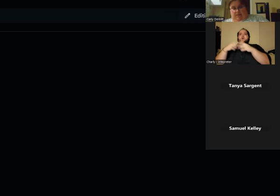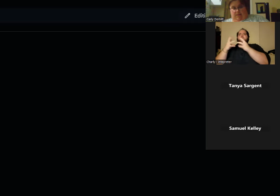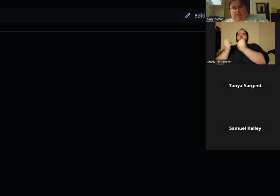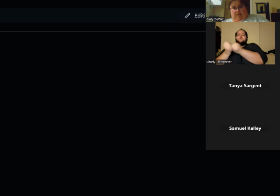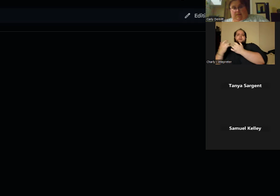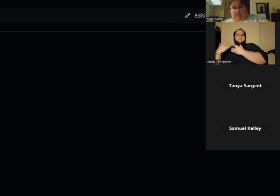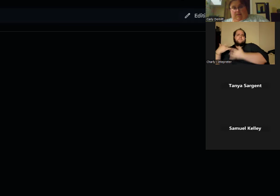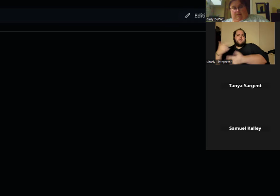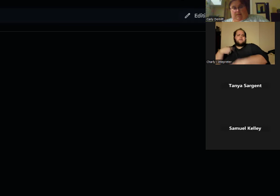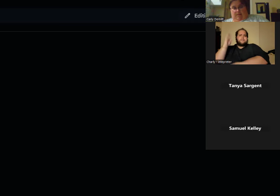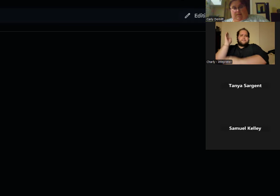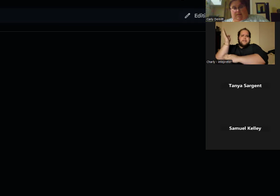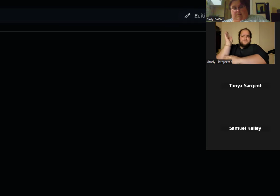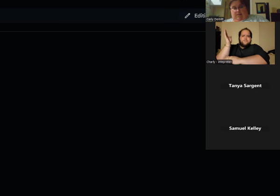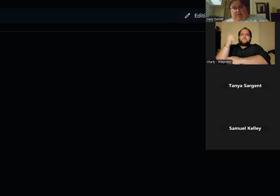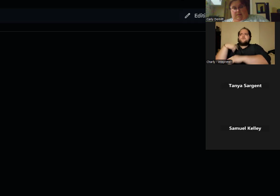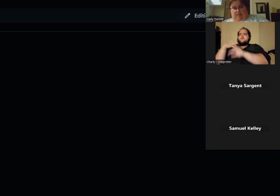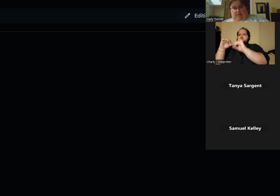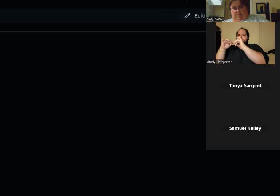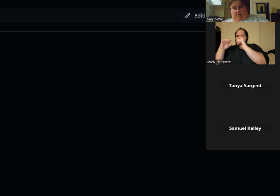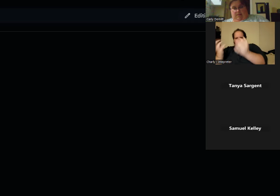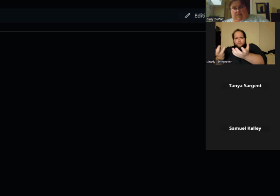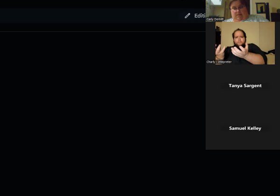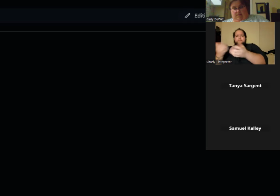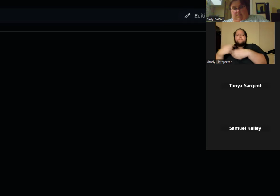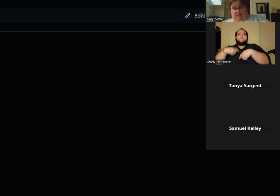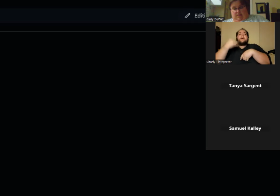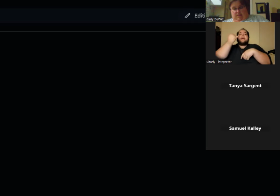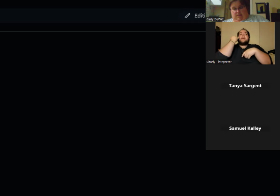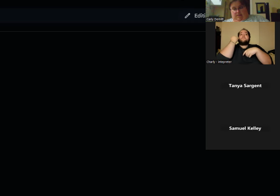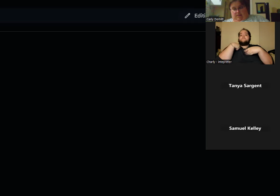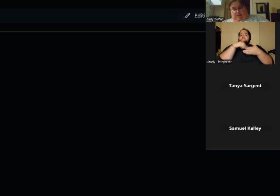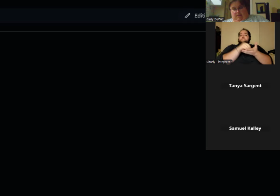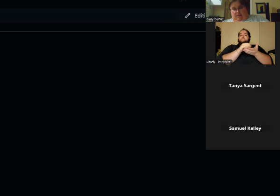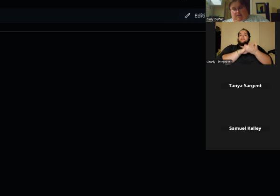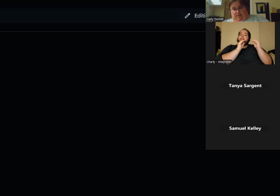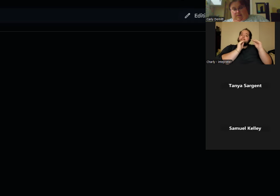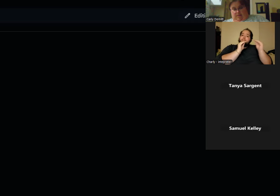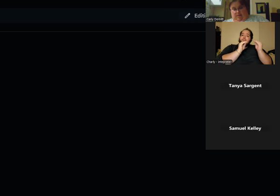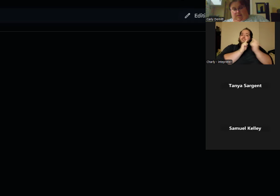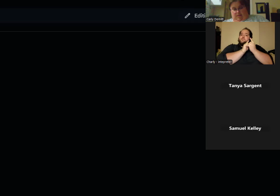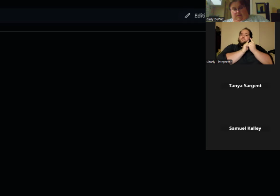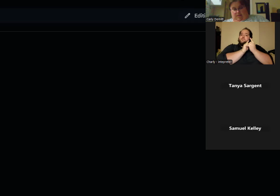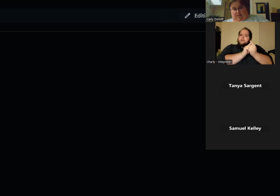like groups of people whereas like when I'm talking about teaching and tutoring Mentorship. And things like that,